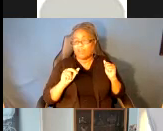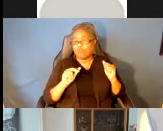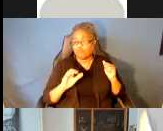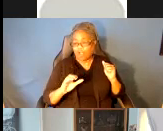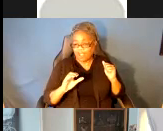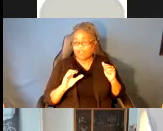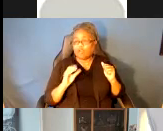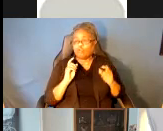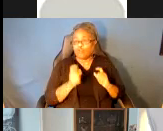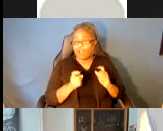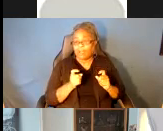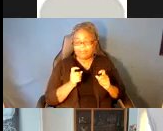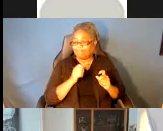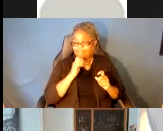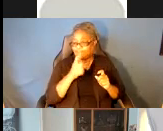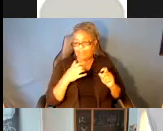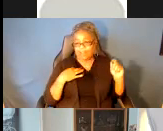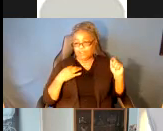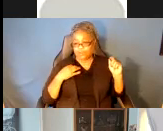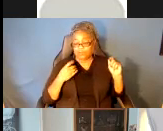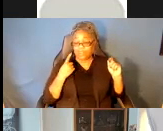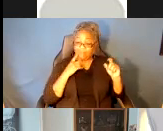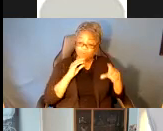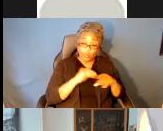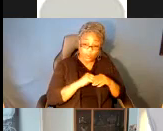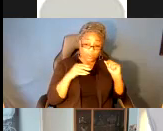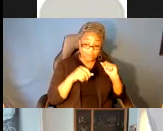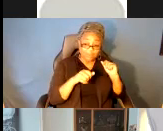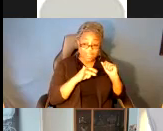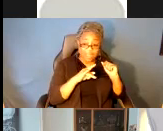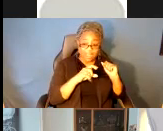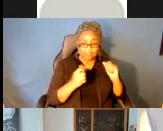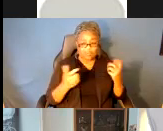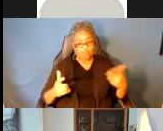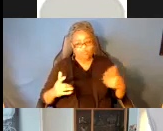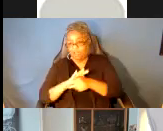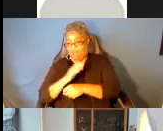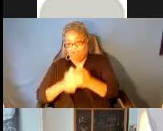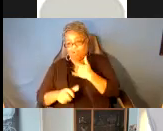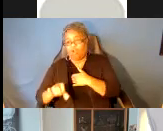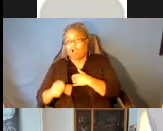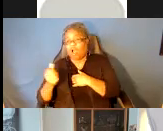So that means if you include an expense item that is already covered by another MRAC grant